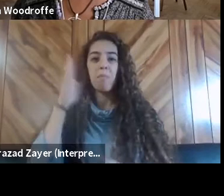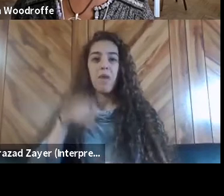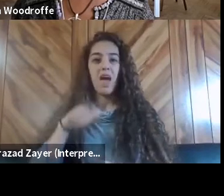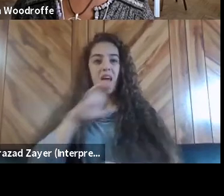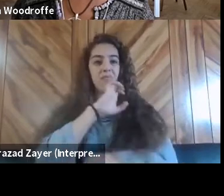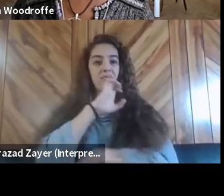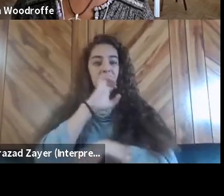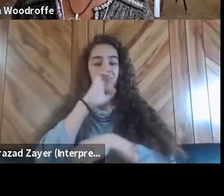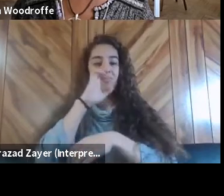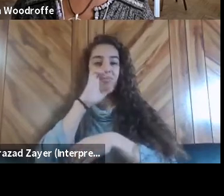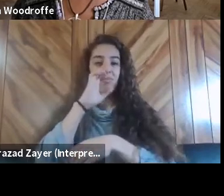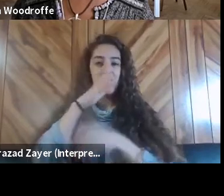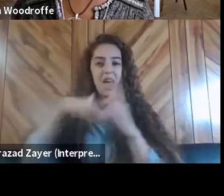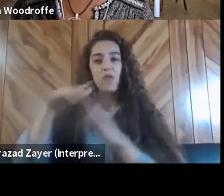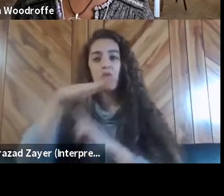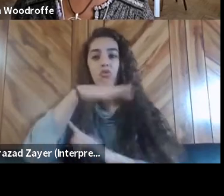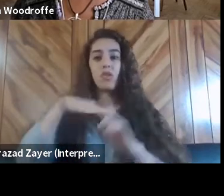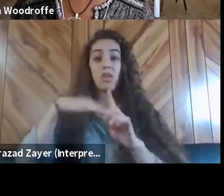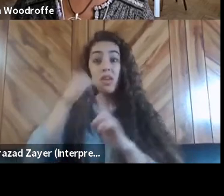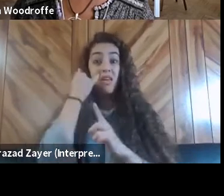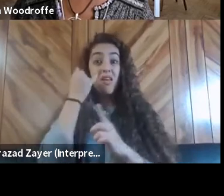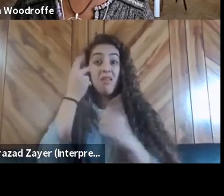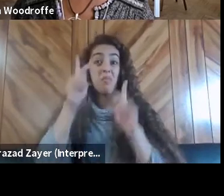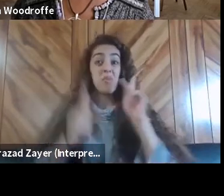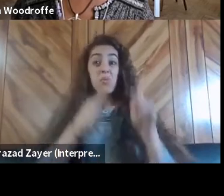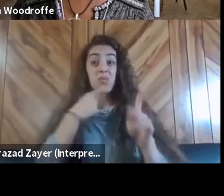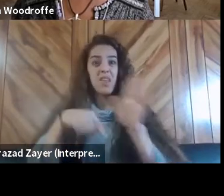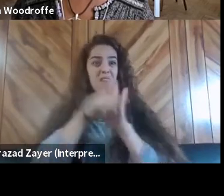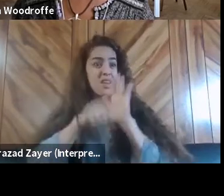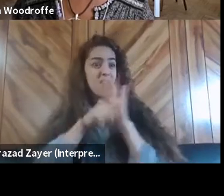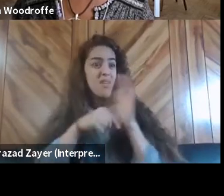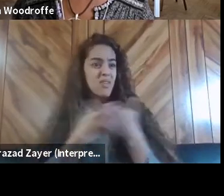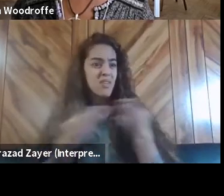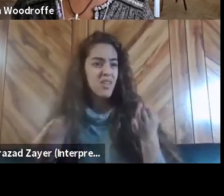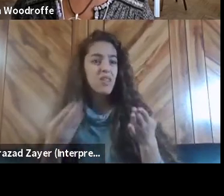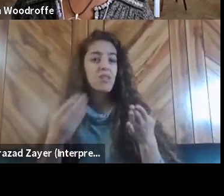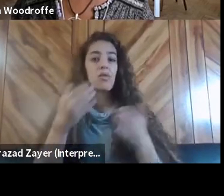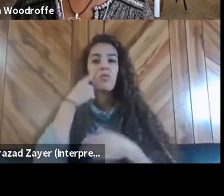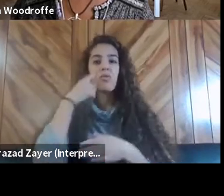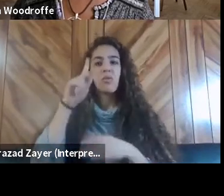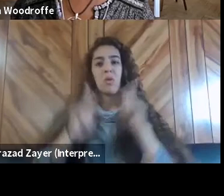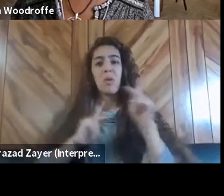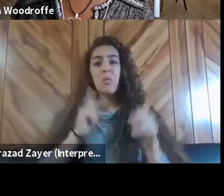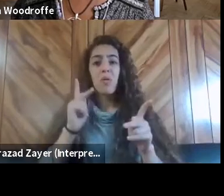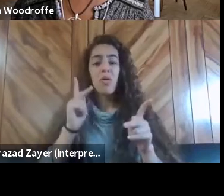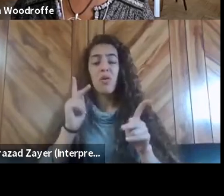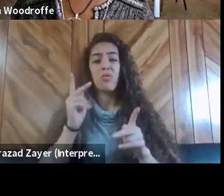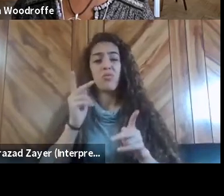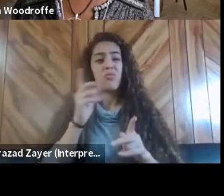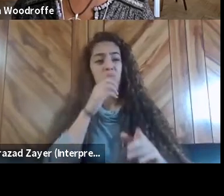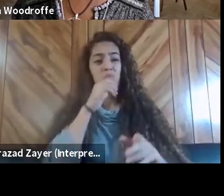had negative things to say, or didn't want to invite her to a party or invite her to an event, those folks had to be removed